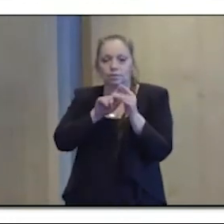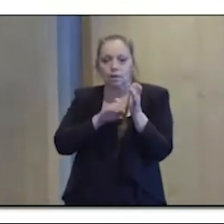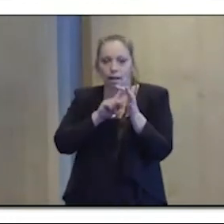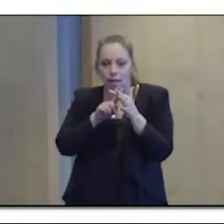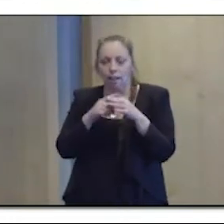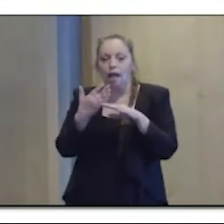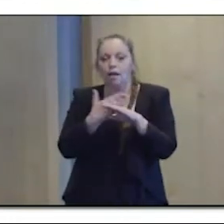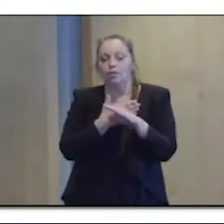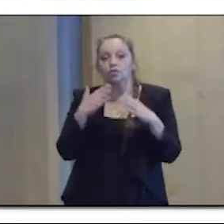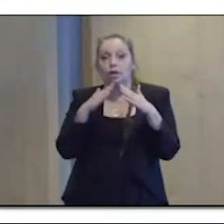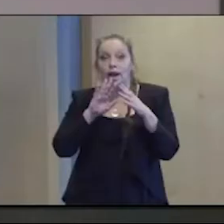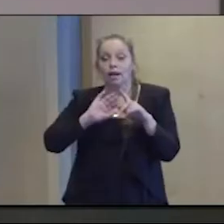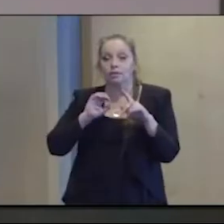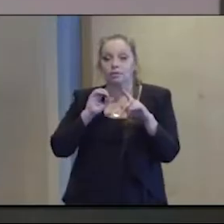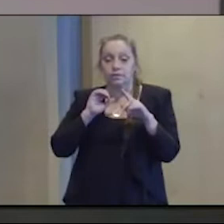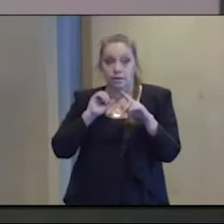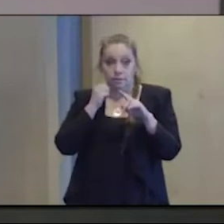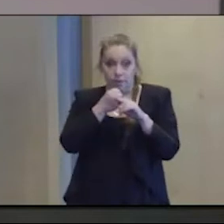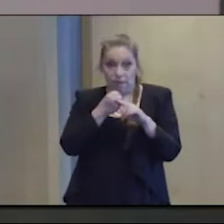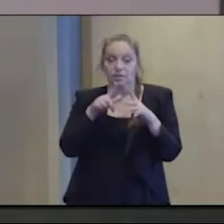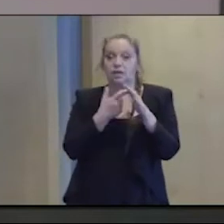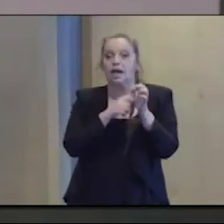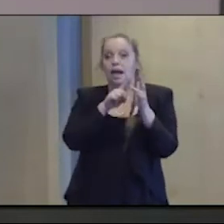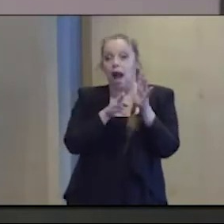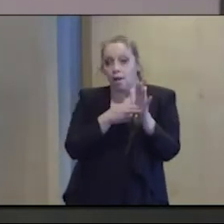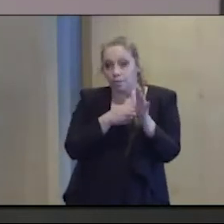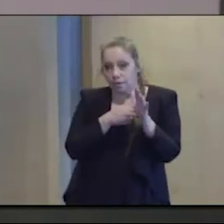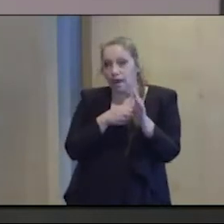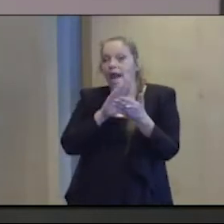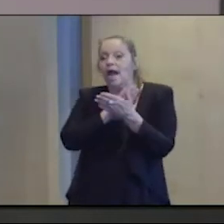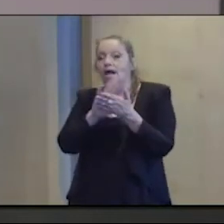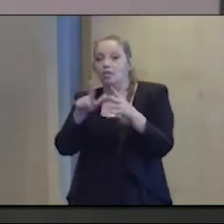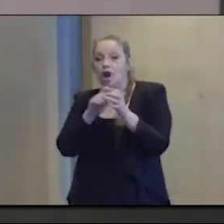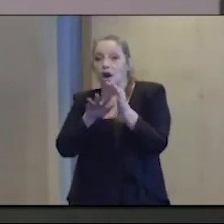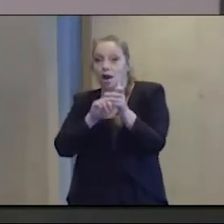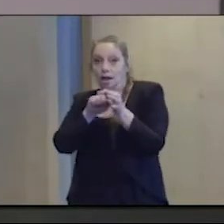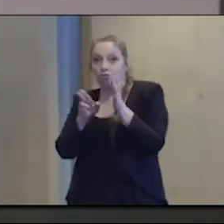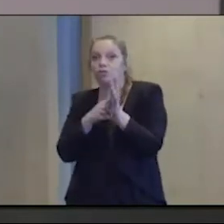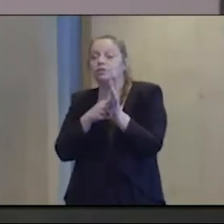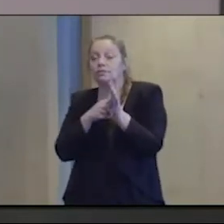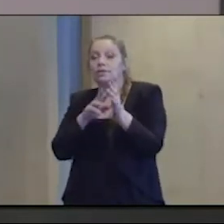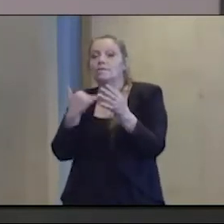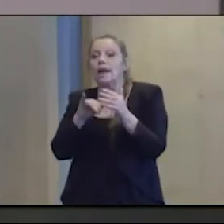effect is about upsetting the carbon cycle and the hydrogen economy may have a negative impact on the